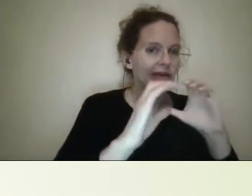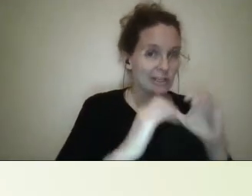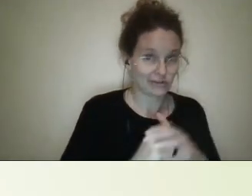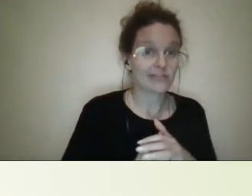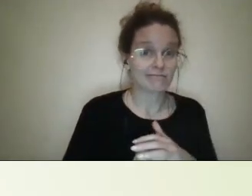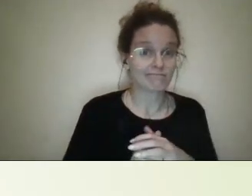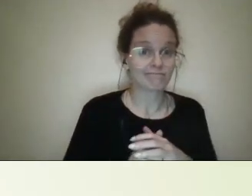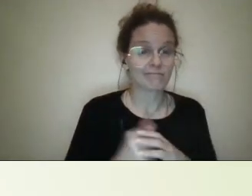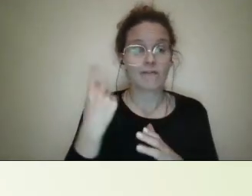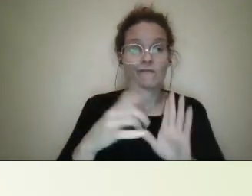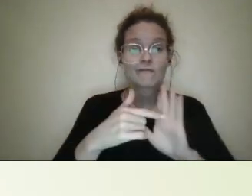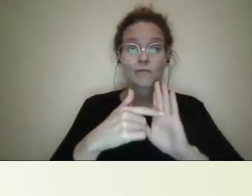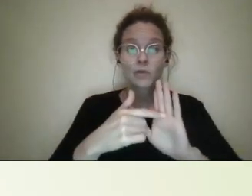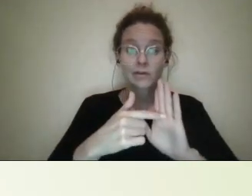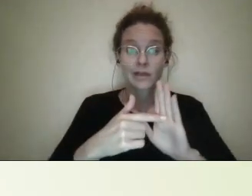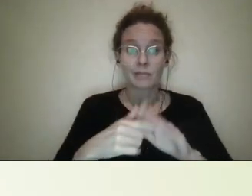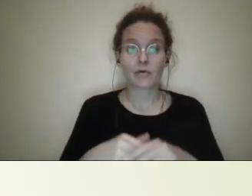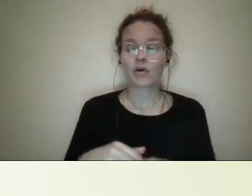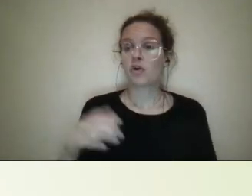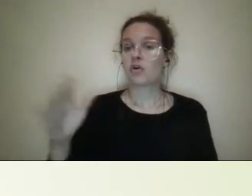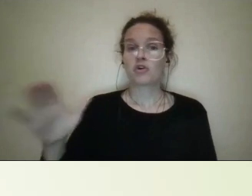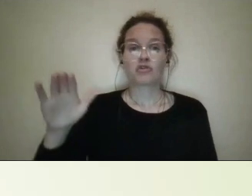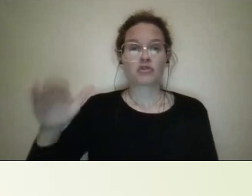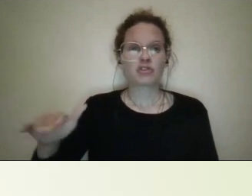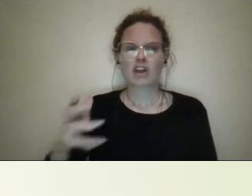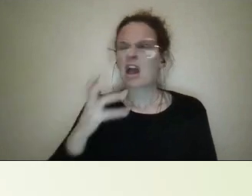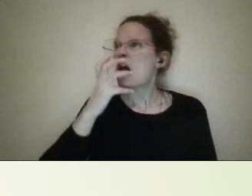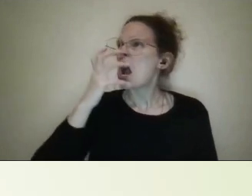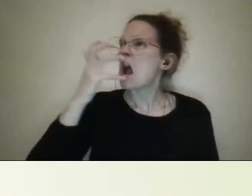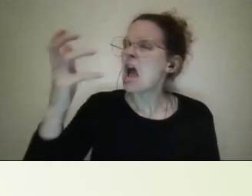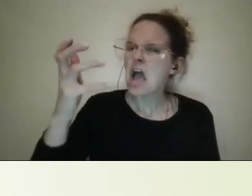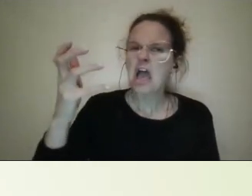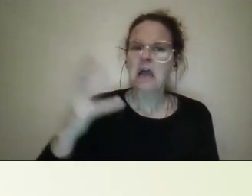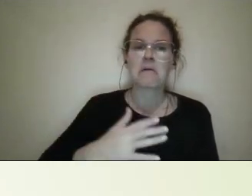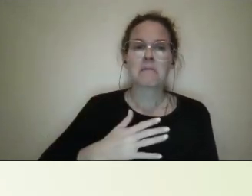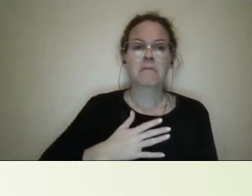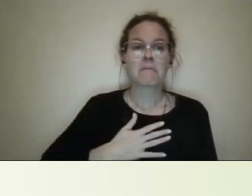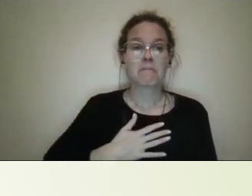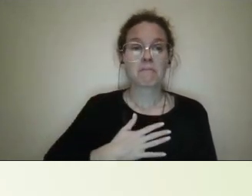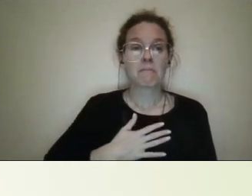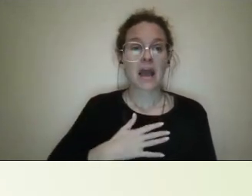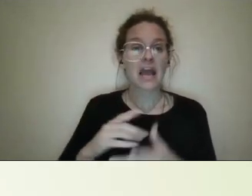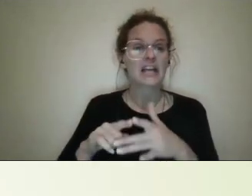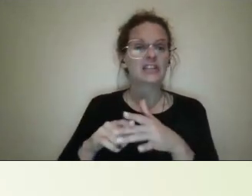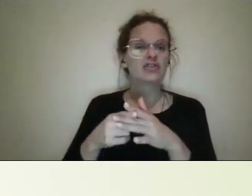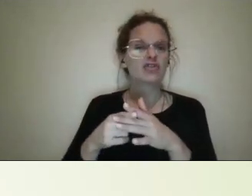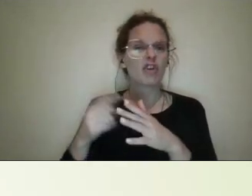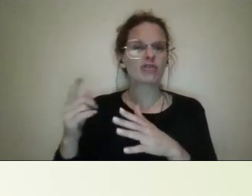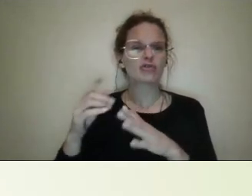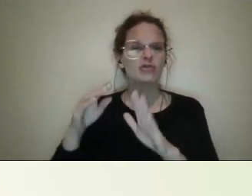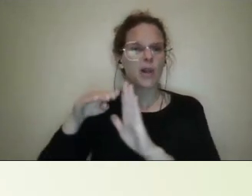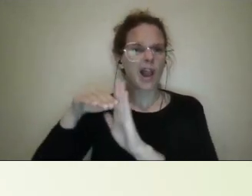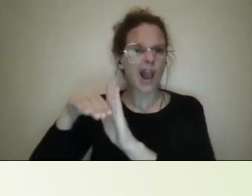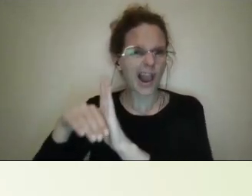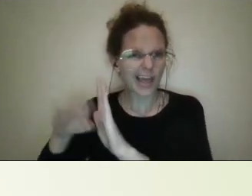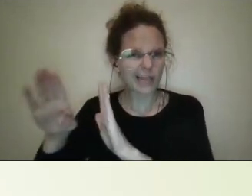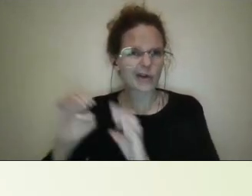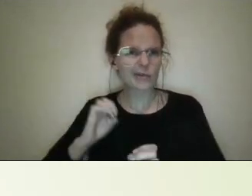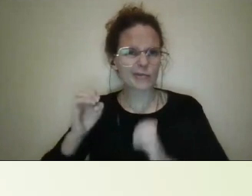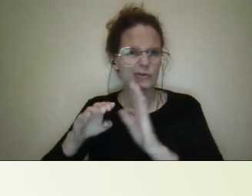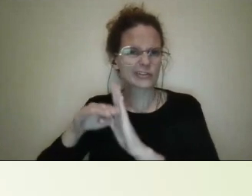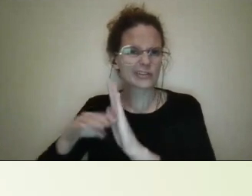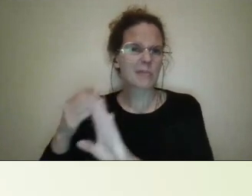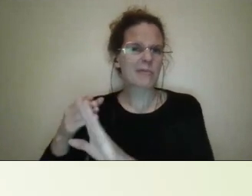when your child is yelling and over-tired, mine usually start melting down right before bedtime